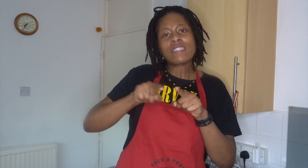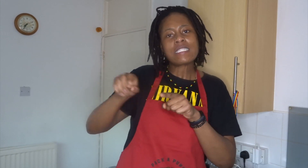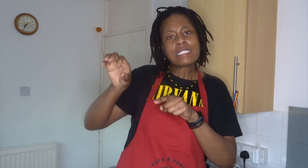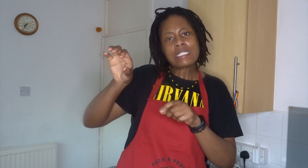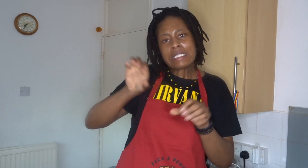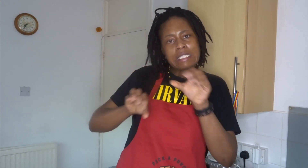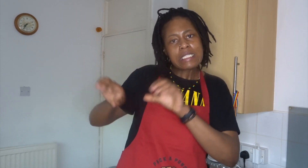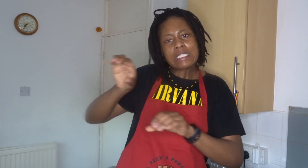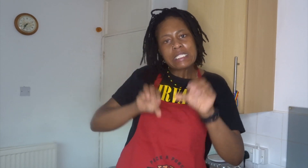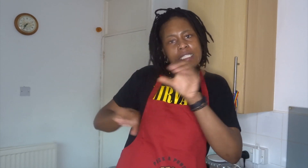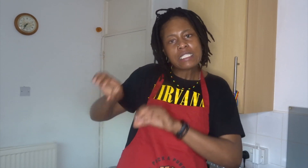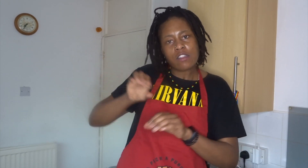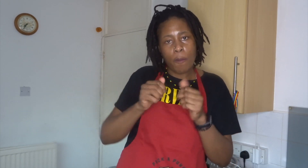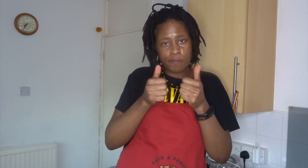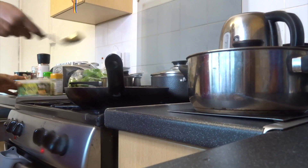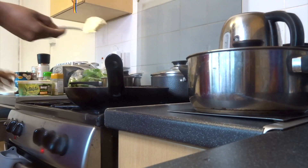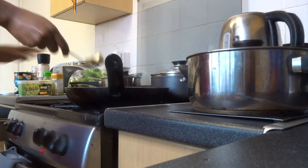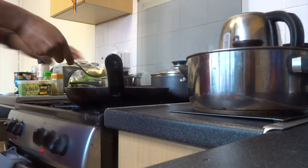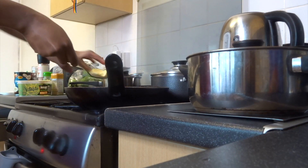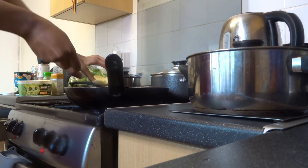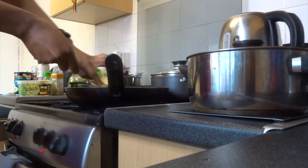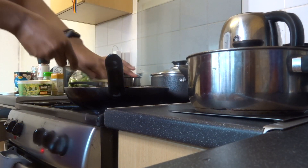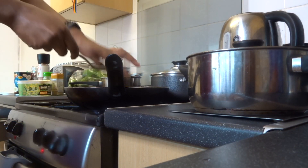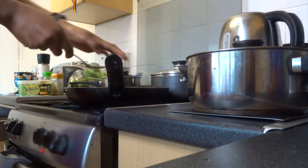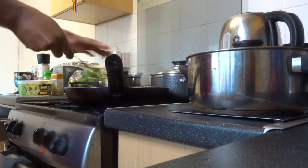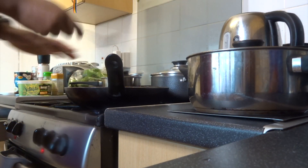along with our onions and seasonings.